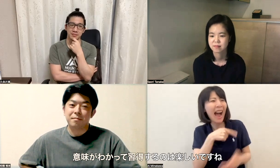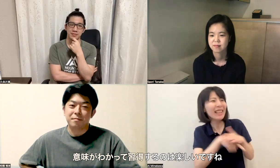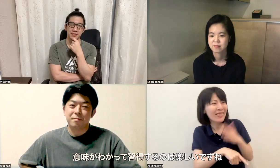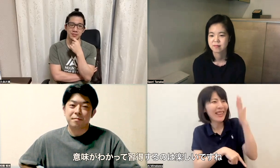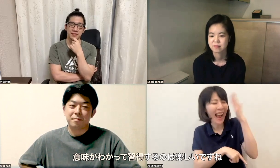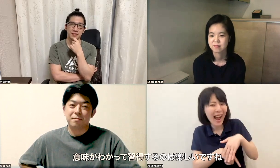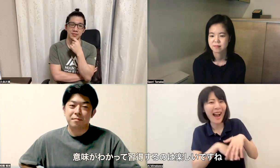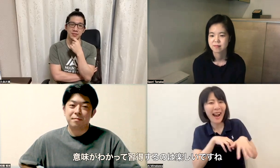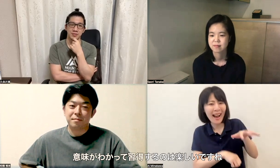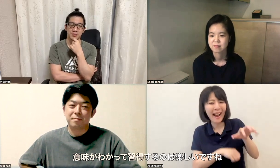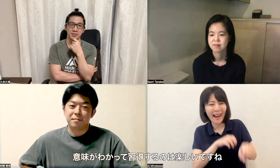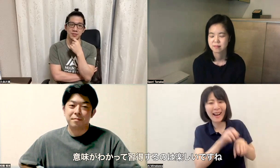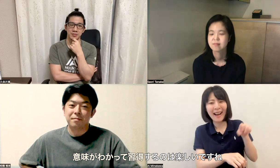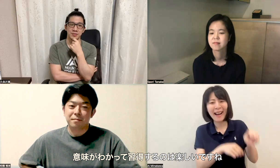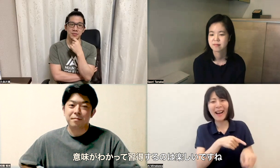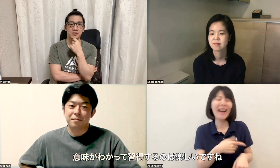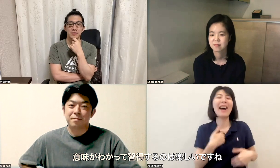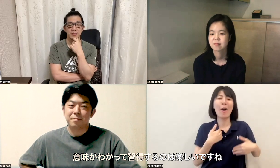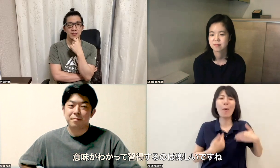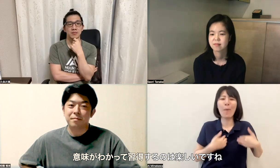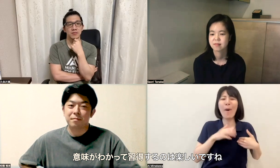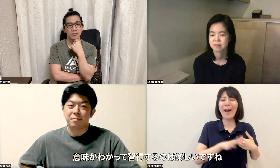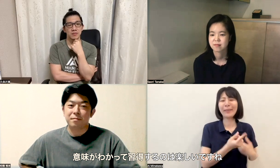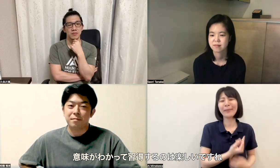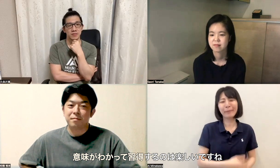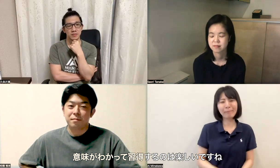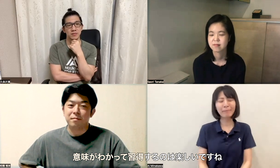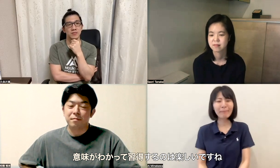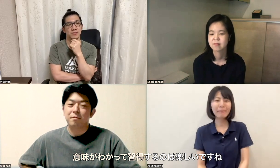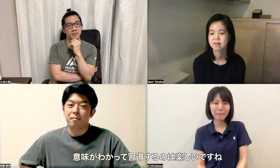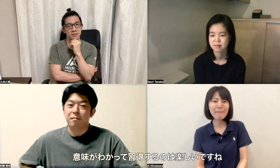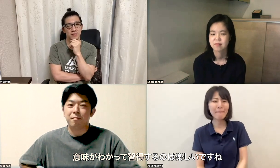and gradually acquire new words.